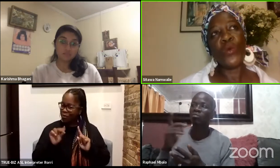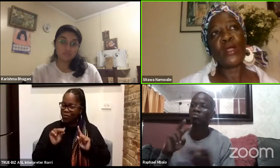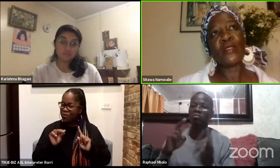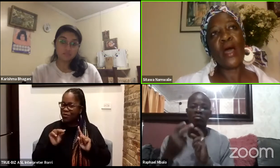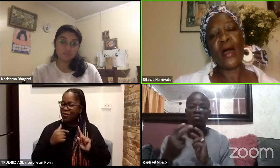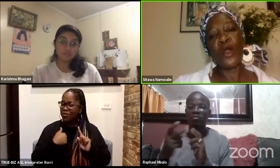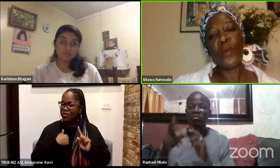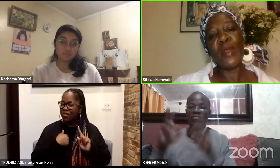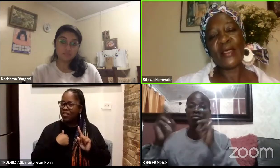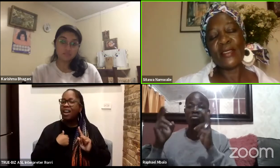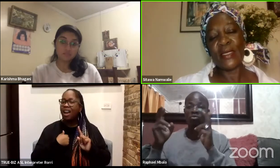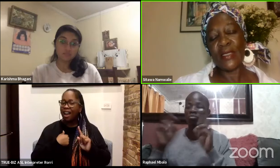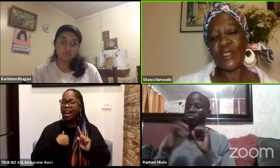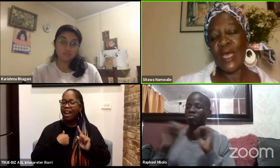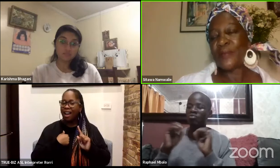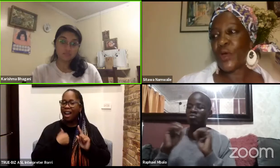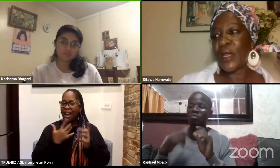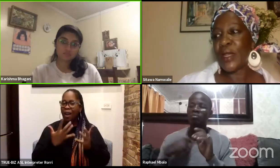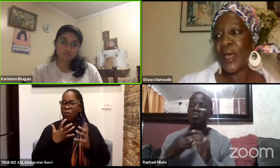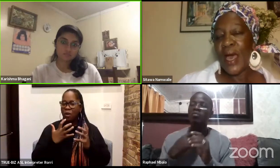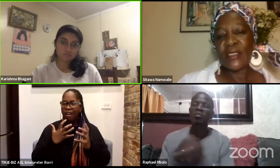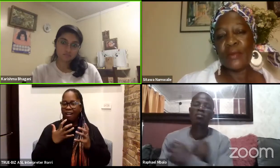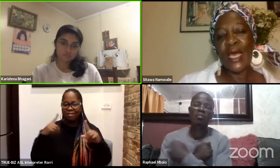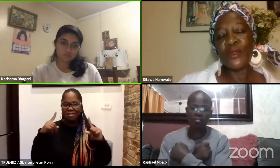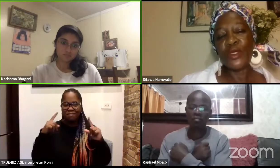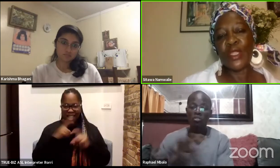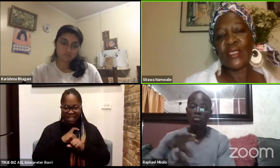I do want complexity, and sometimes there's a sentence